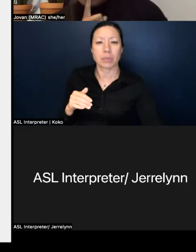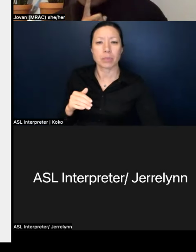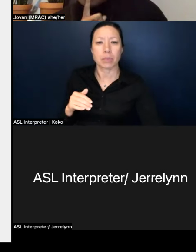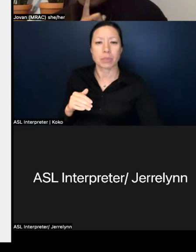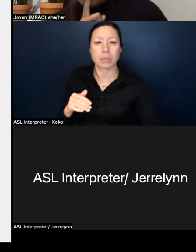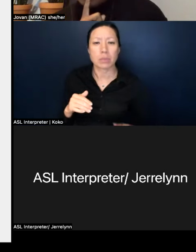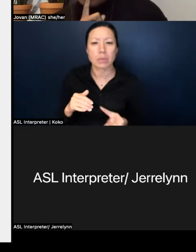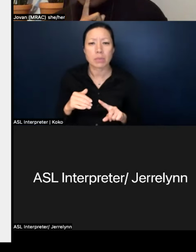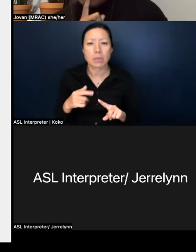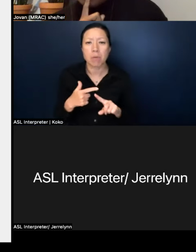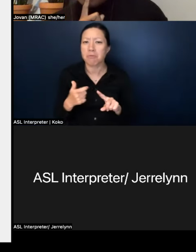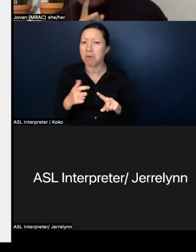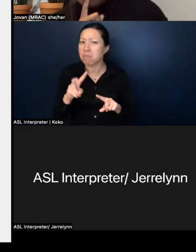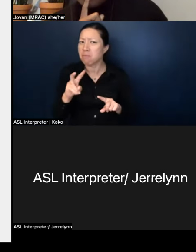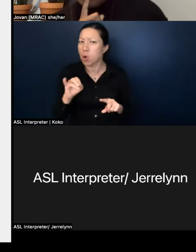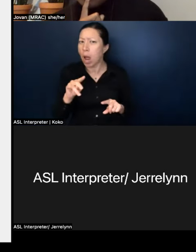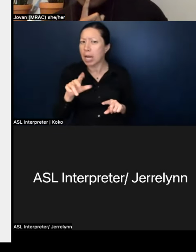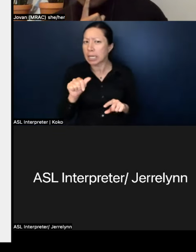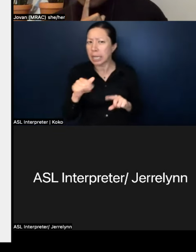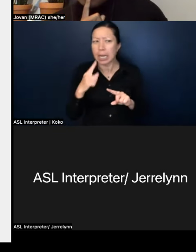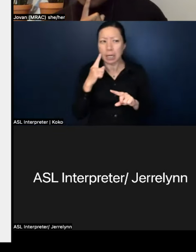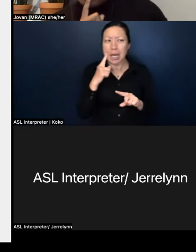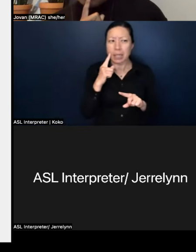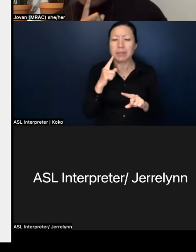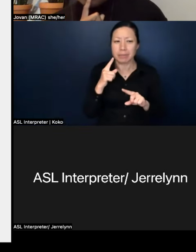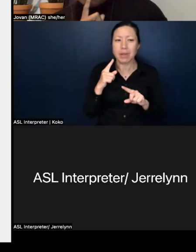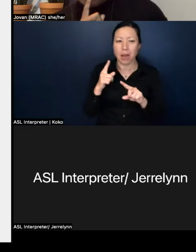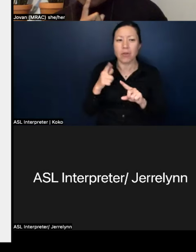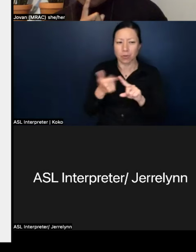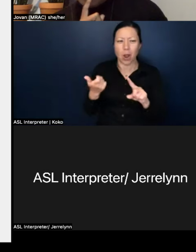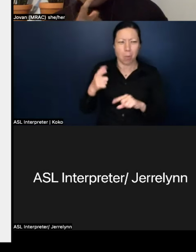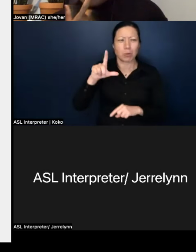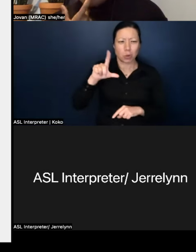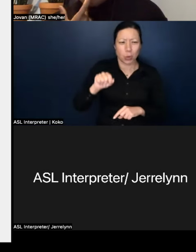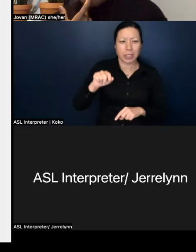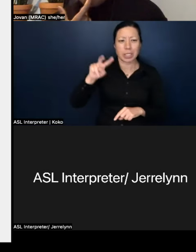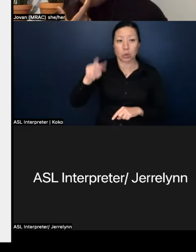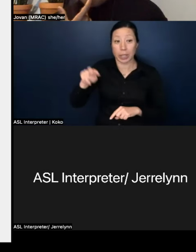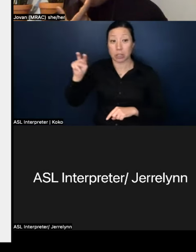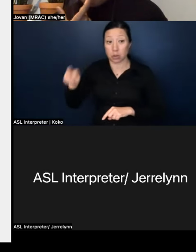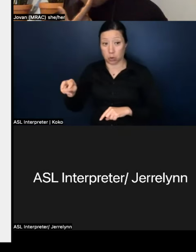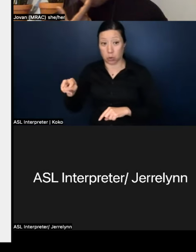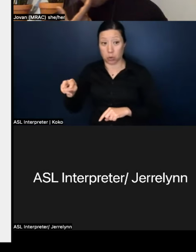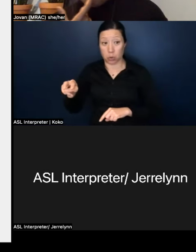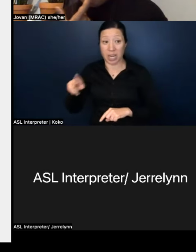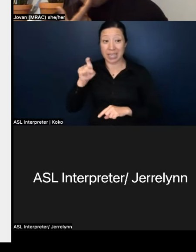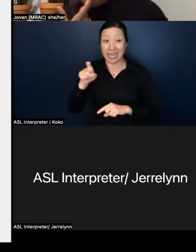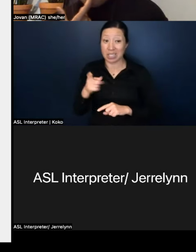[Mirella] Do they still need to submit some kind of intention to apply? No. [Mirella] And then would it be possible